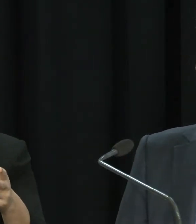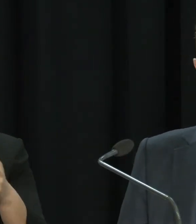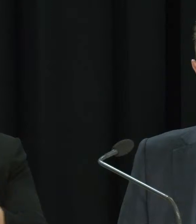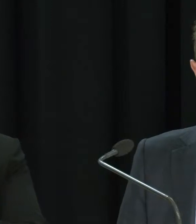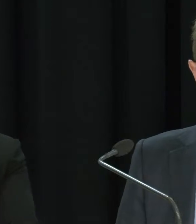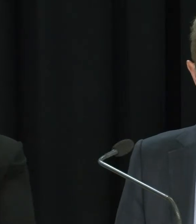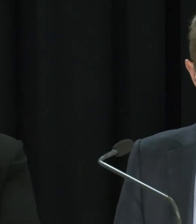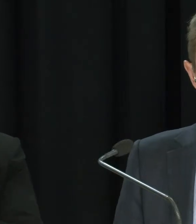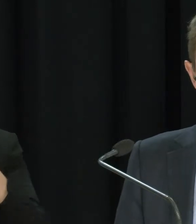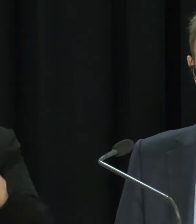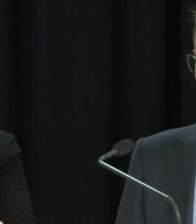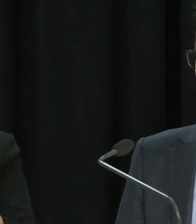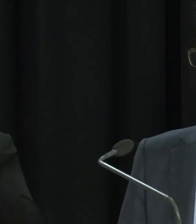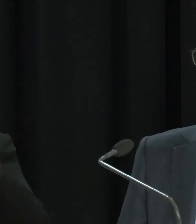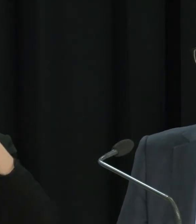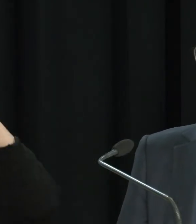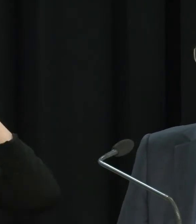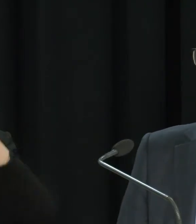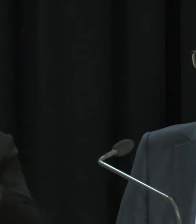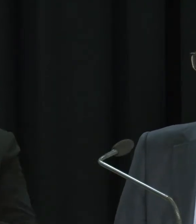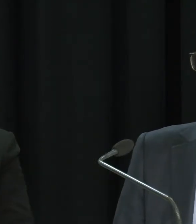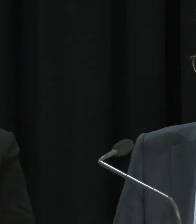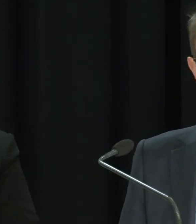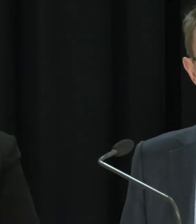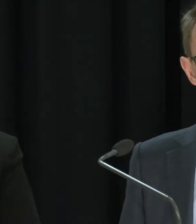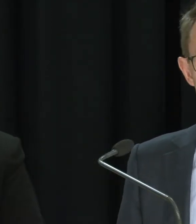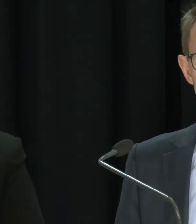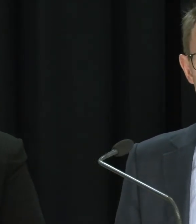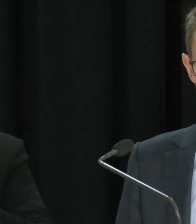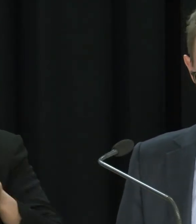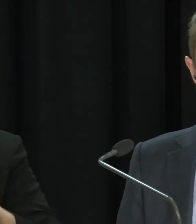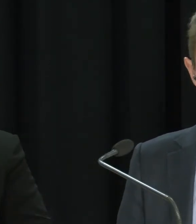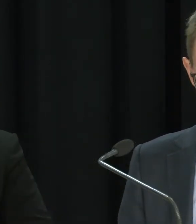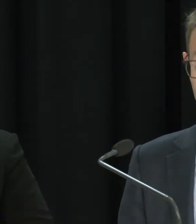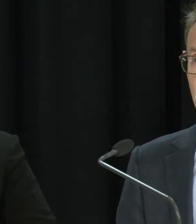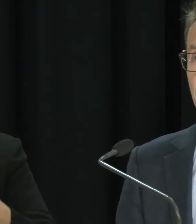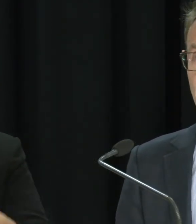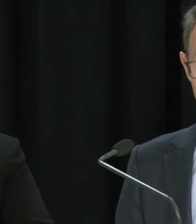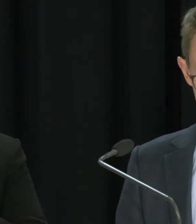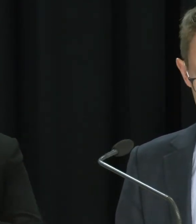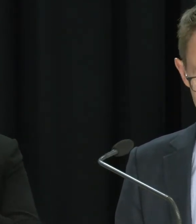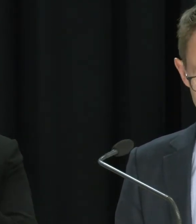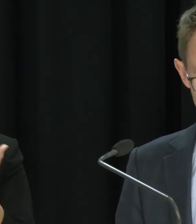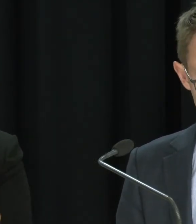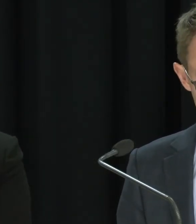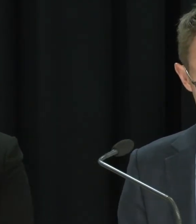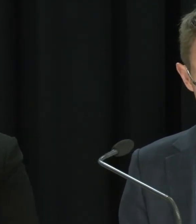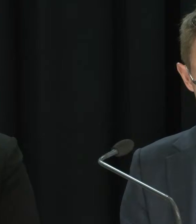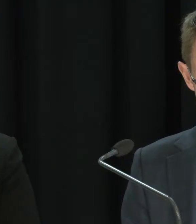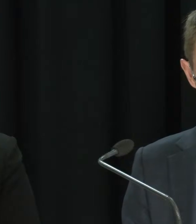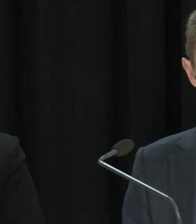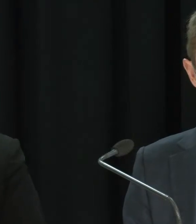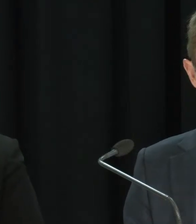mandatory, even in Alert Level 1, on public transport and domestic flights. So while the job is not done, there's no